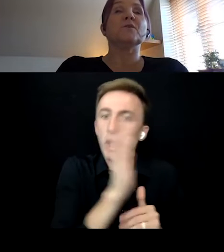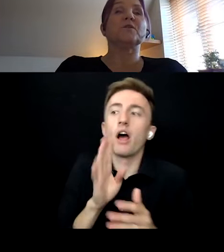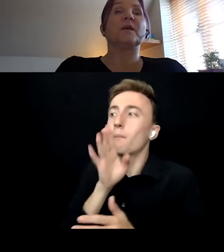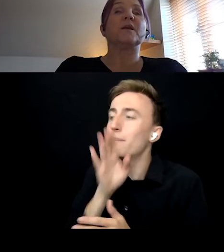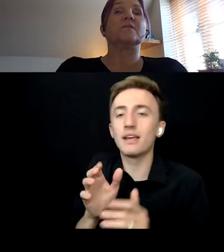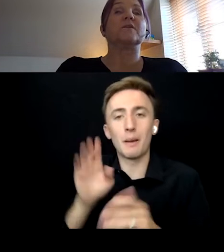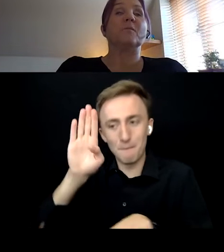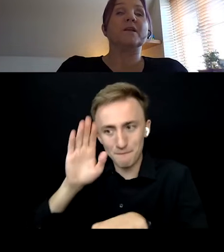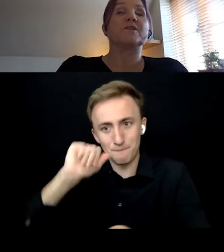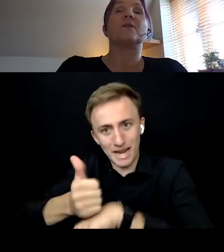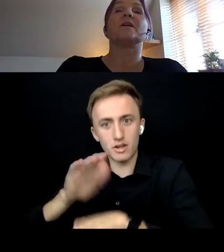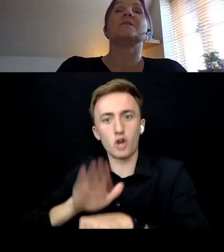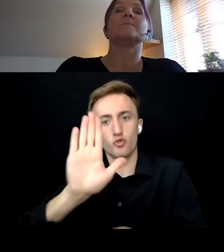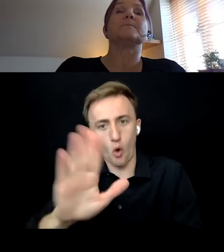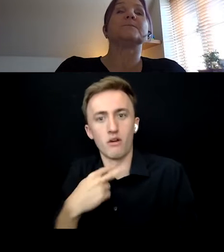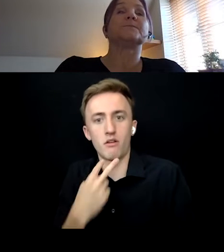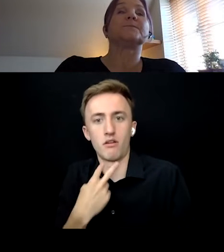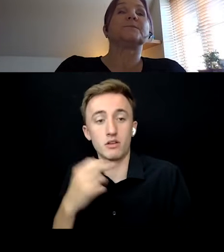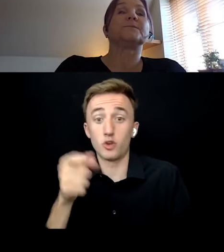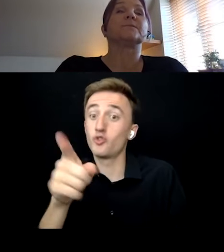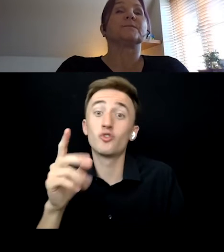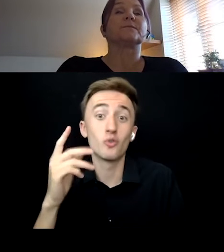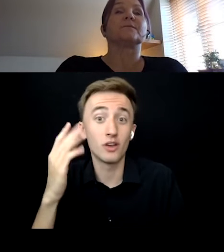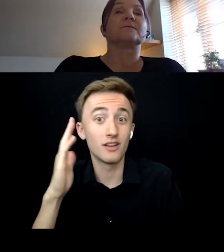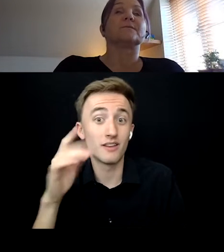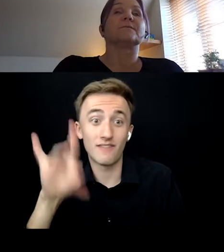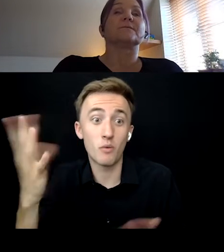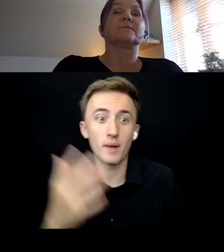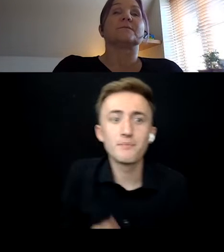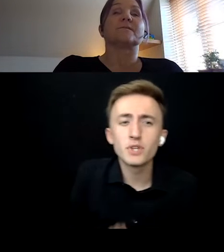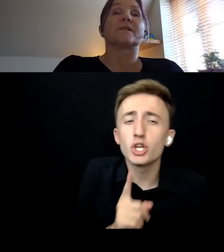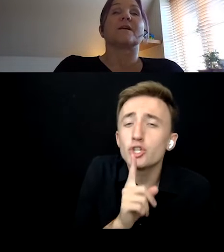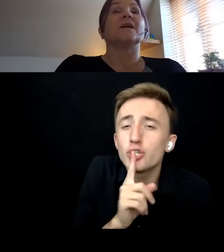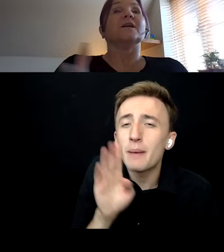you are speaking. So you might just find >> Shh be very, very quiet.